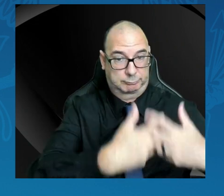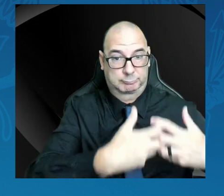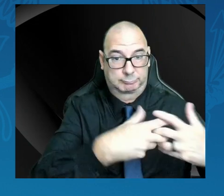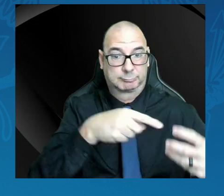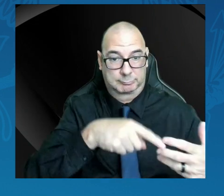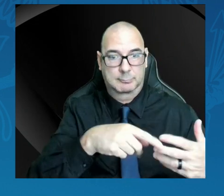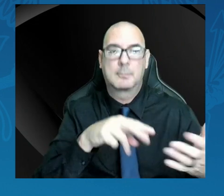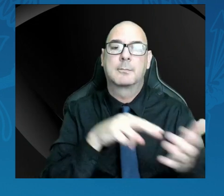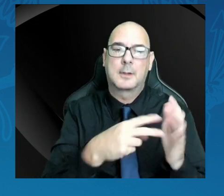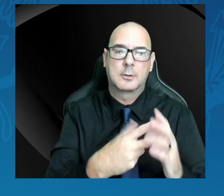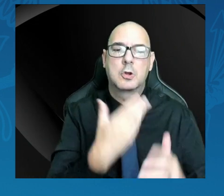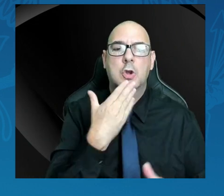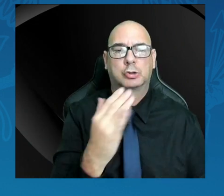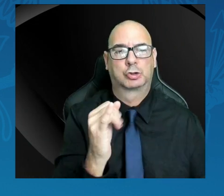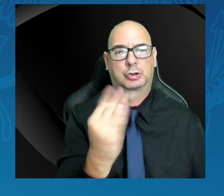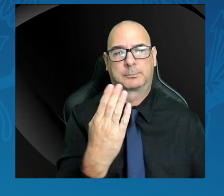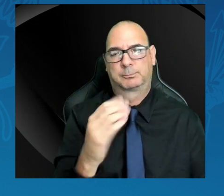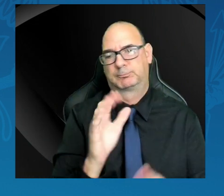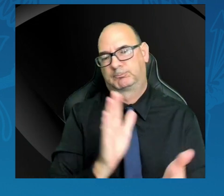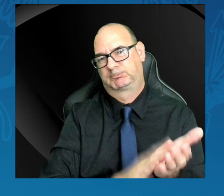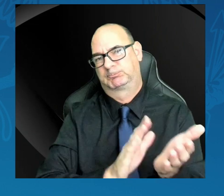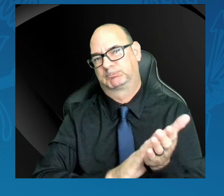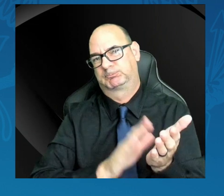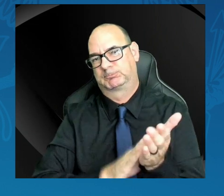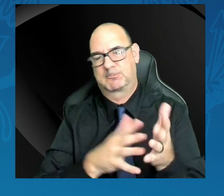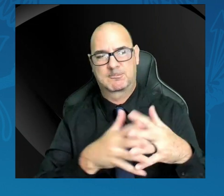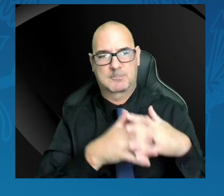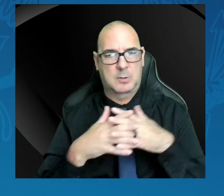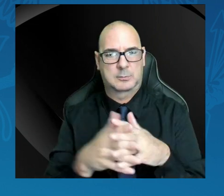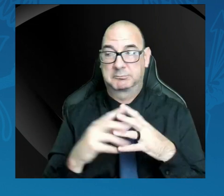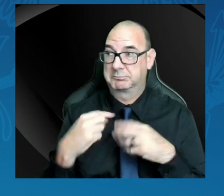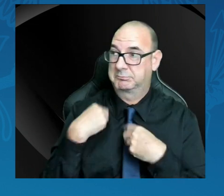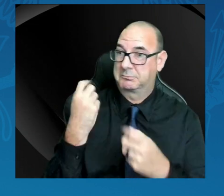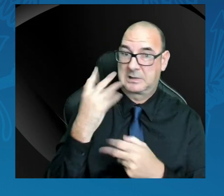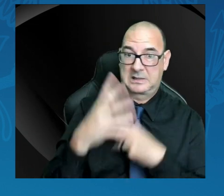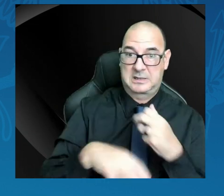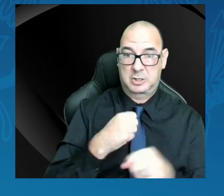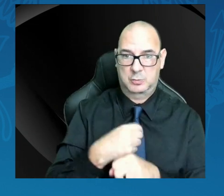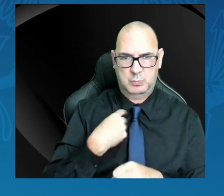That is why for years I have fought to invest in electric busses.